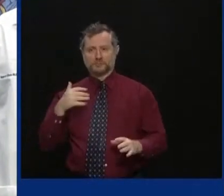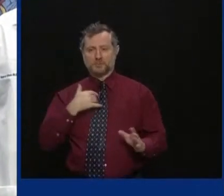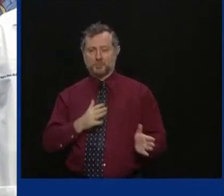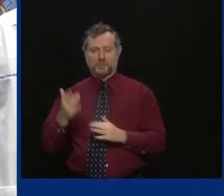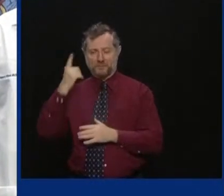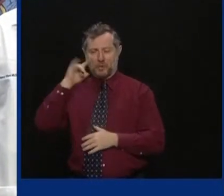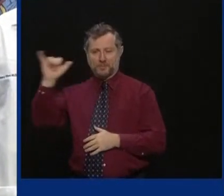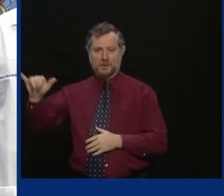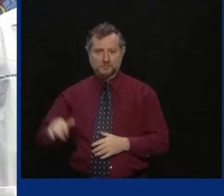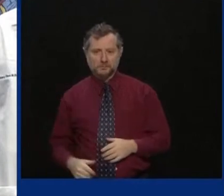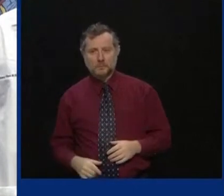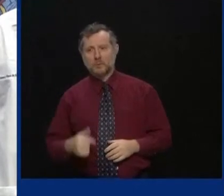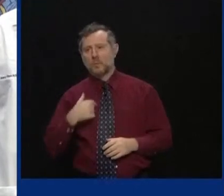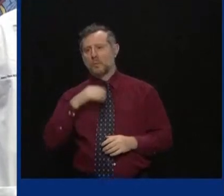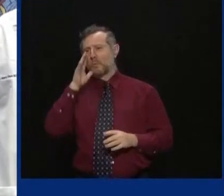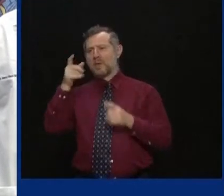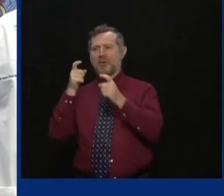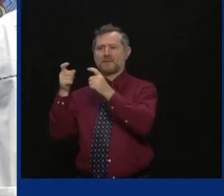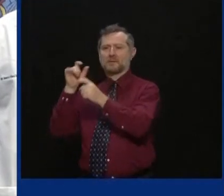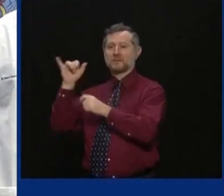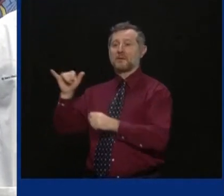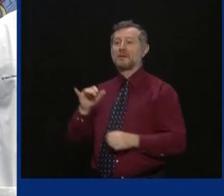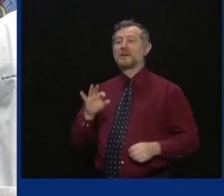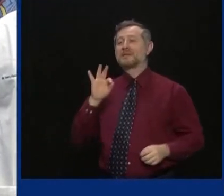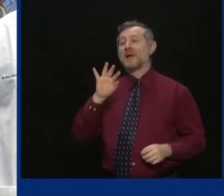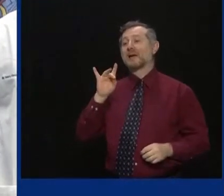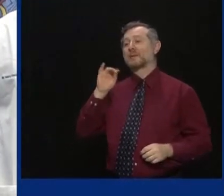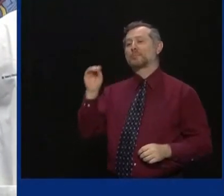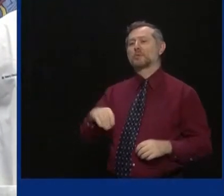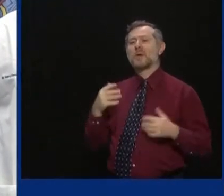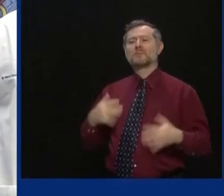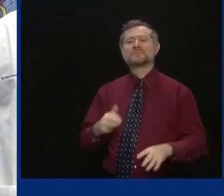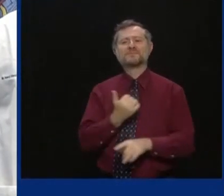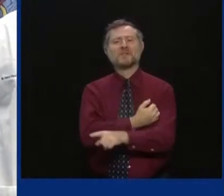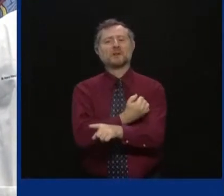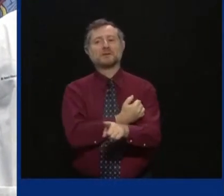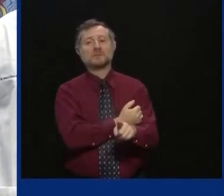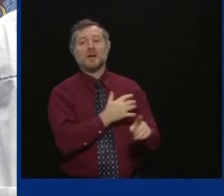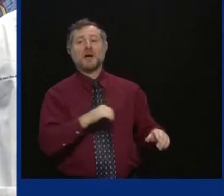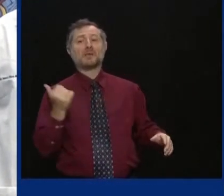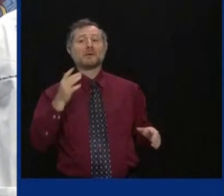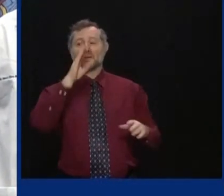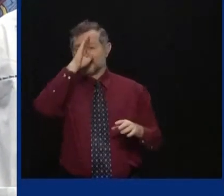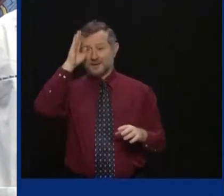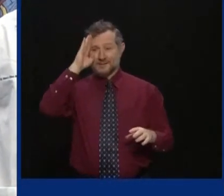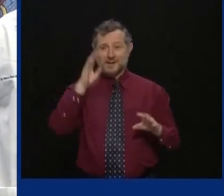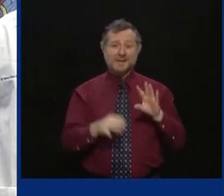SHOW UP FOR THEIR JOBS. HE DIDN'T USE THAT AS A CHALLENGE.